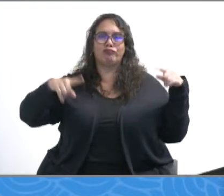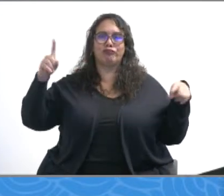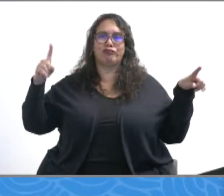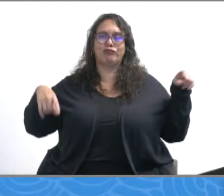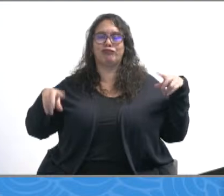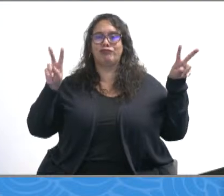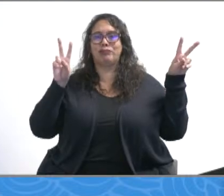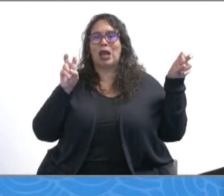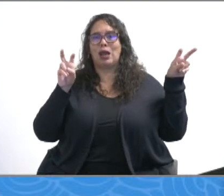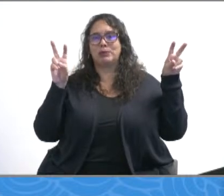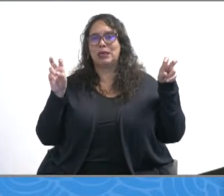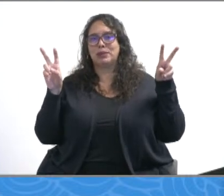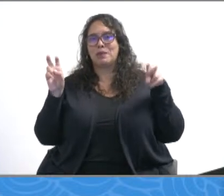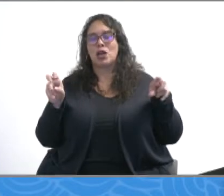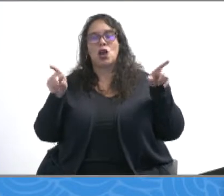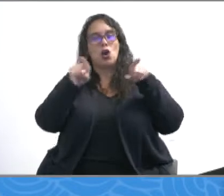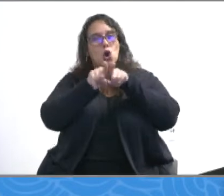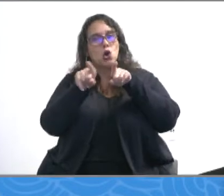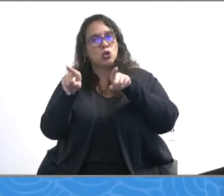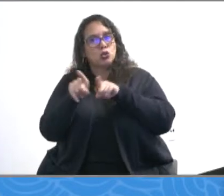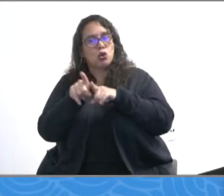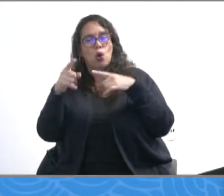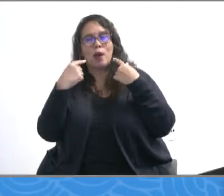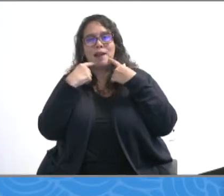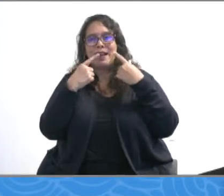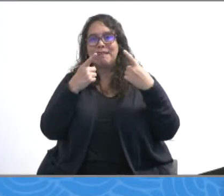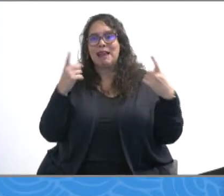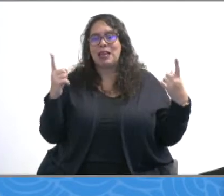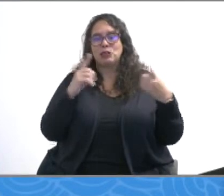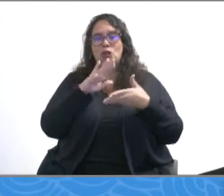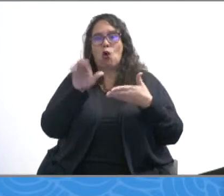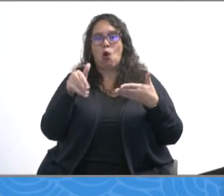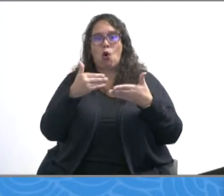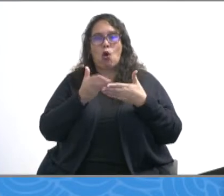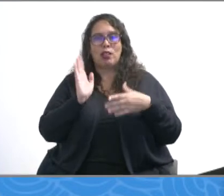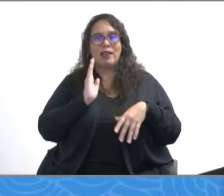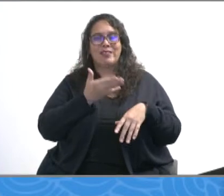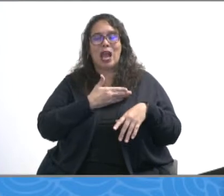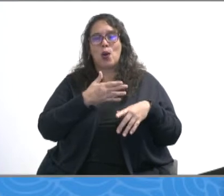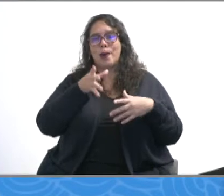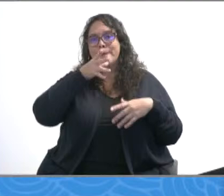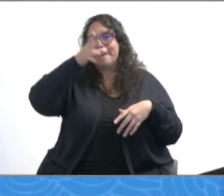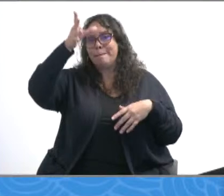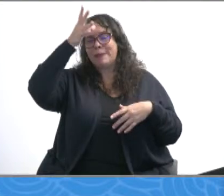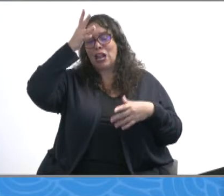And then we are also announcing all of our parent engagement opportunities